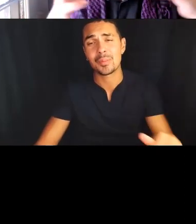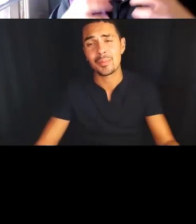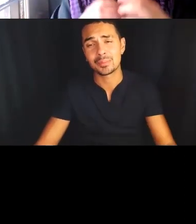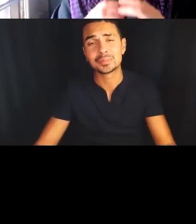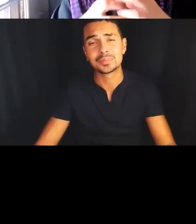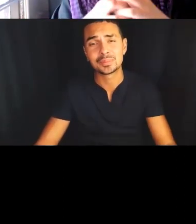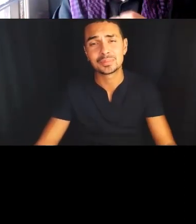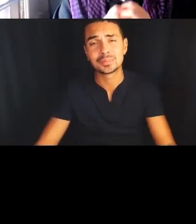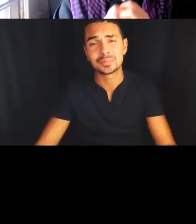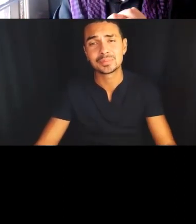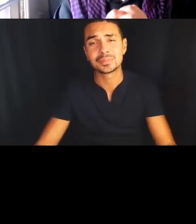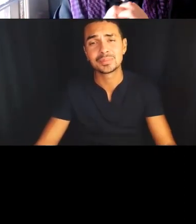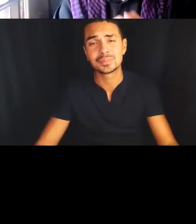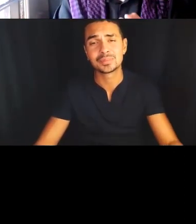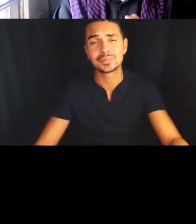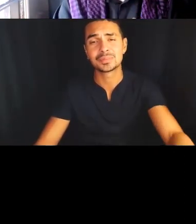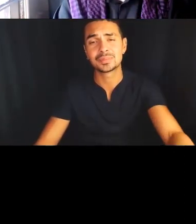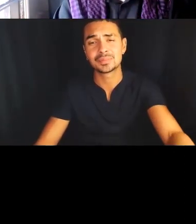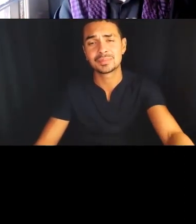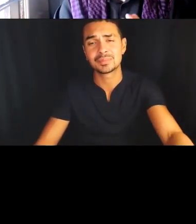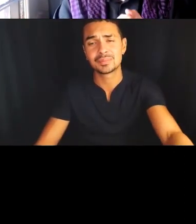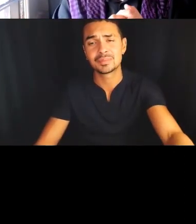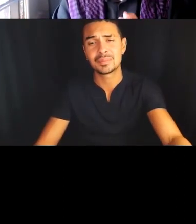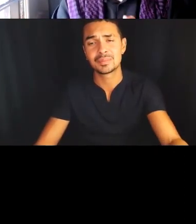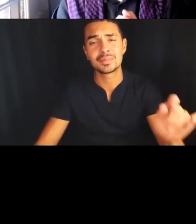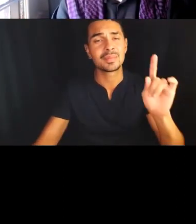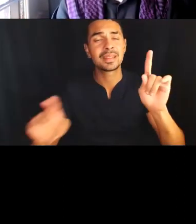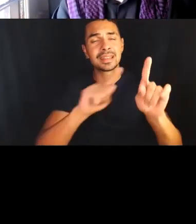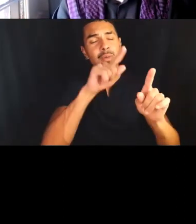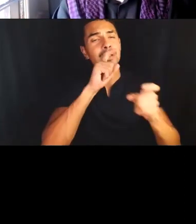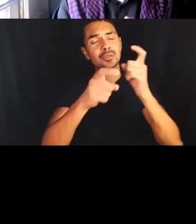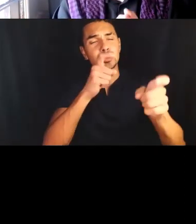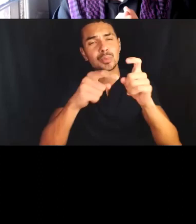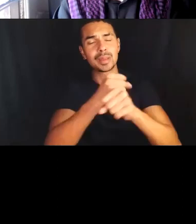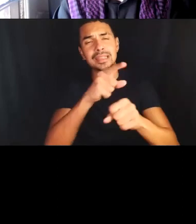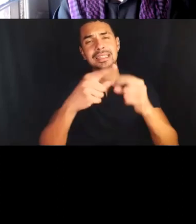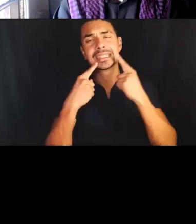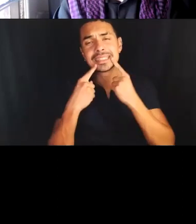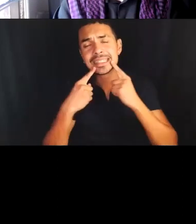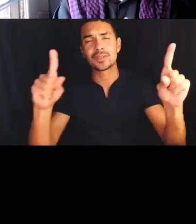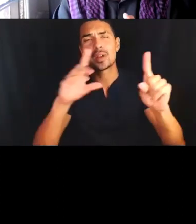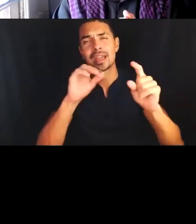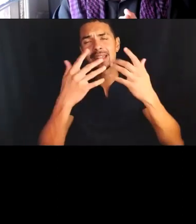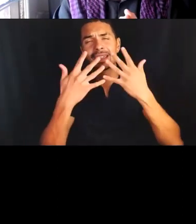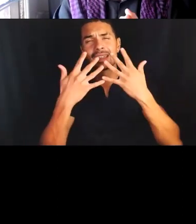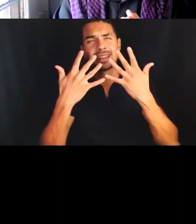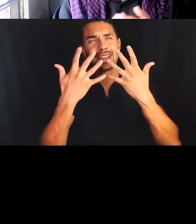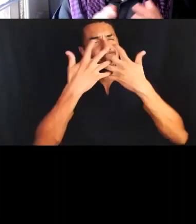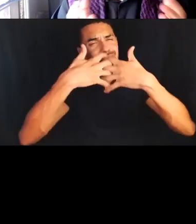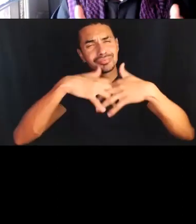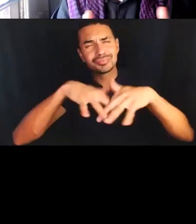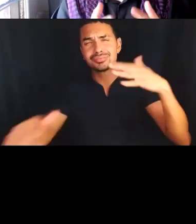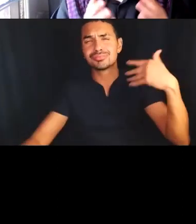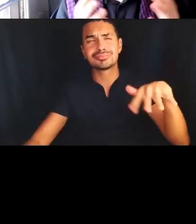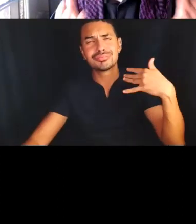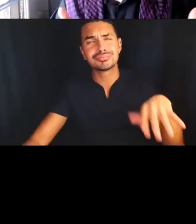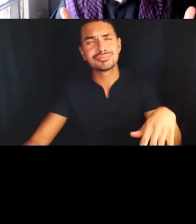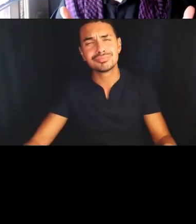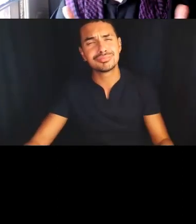that contribute to making this project really successful and effective and rich and diverse.